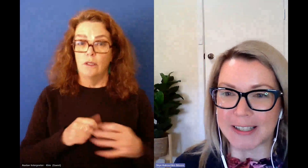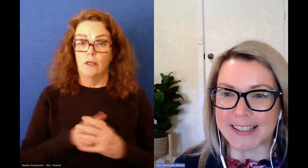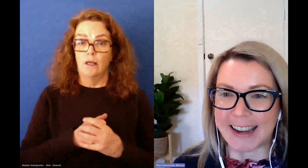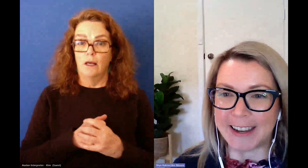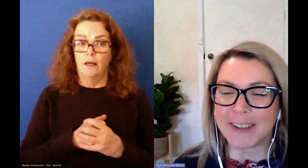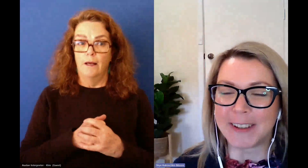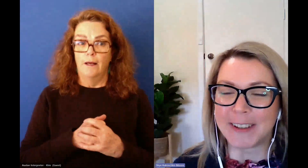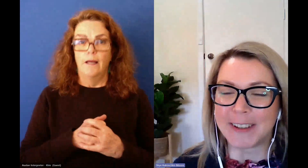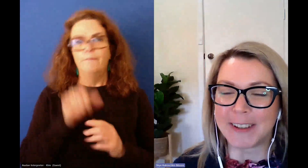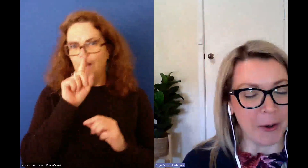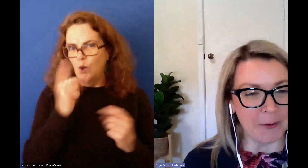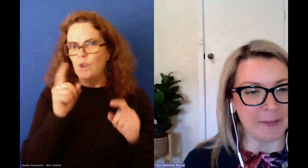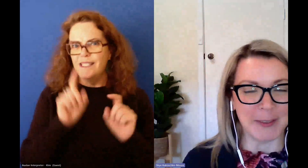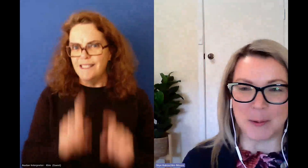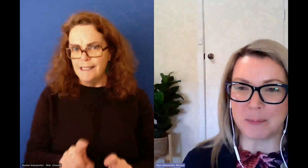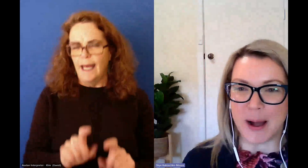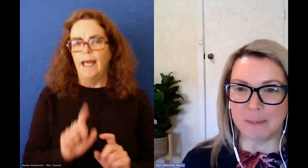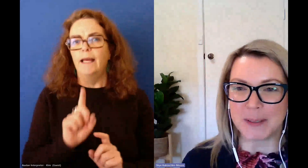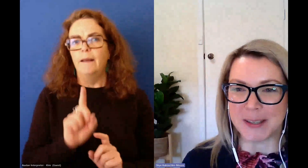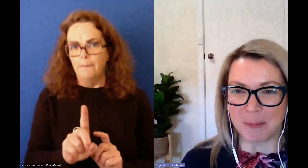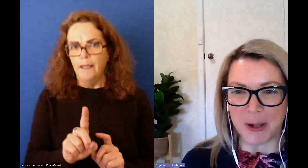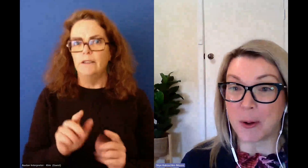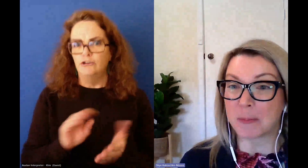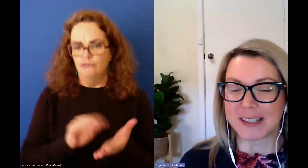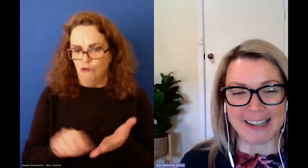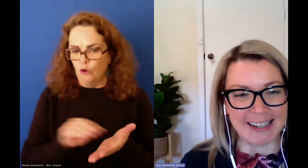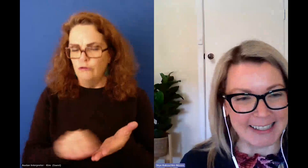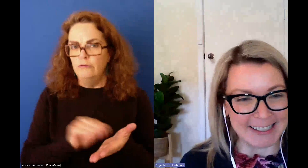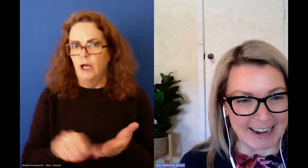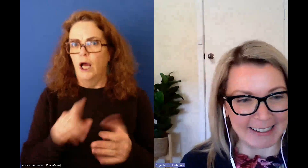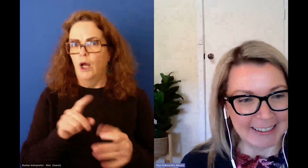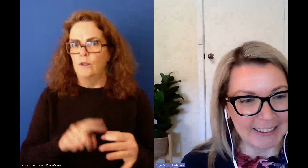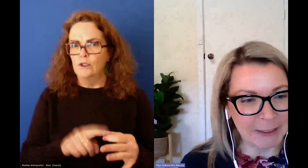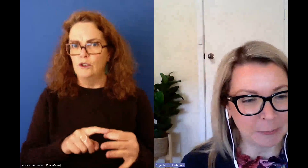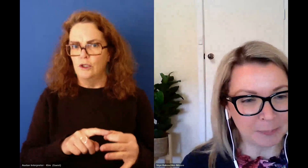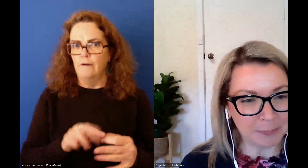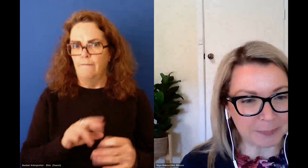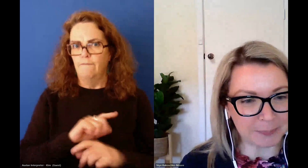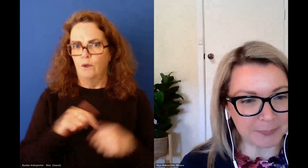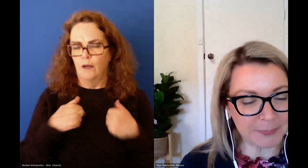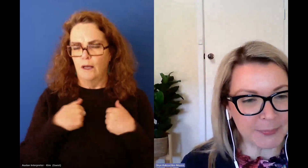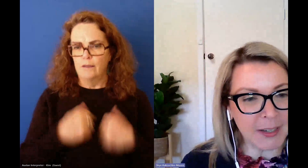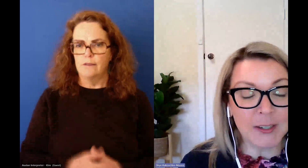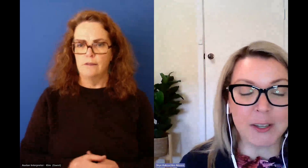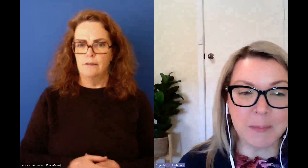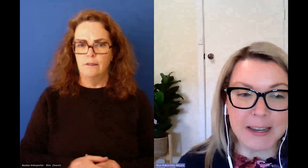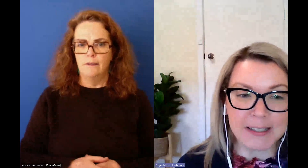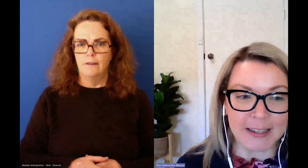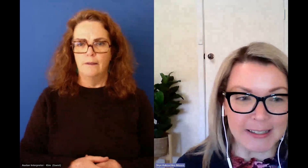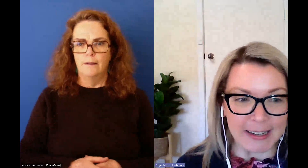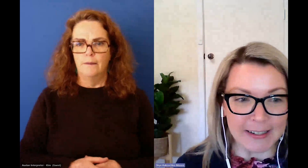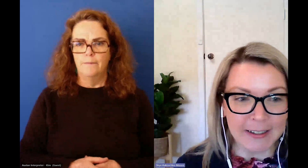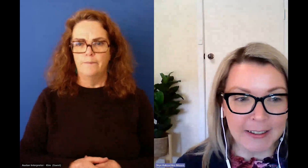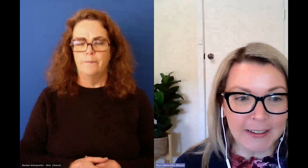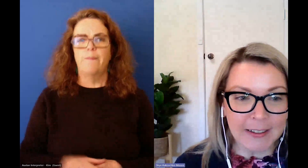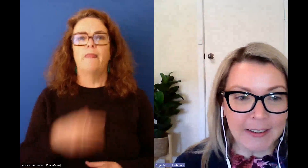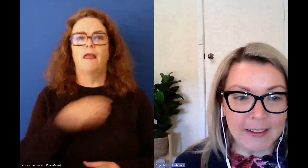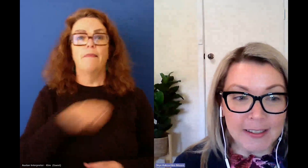to stay for this part of the ceremonial proceedings today. The minister has said